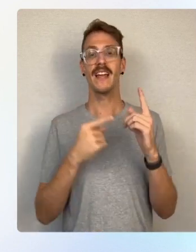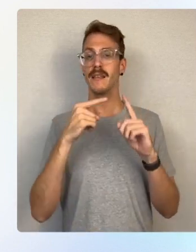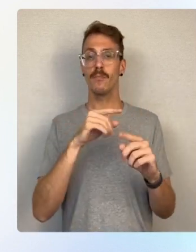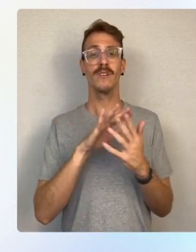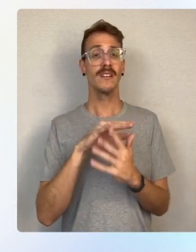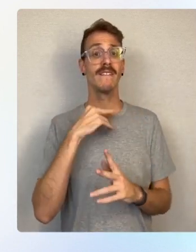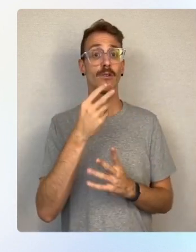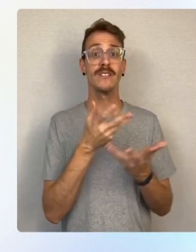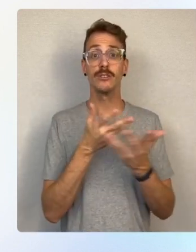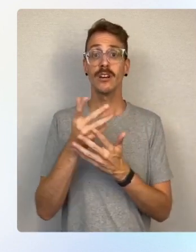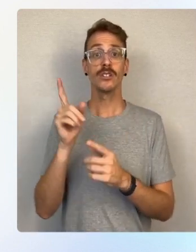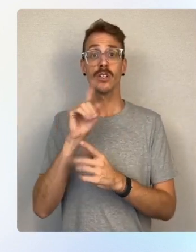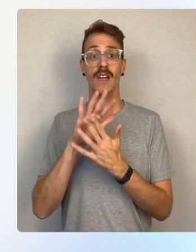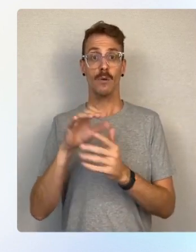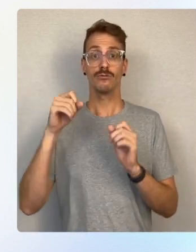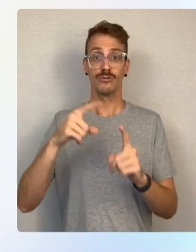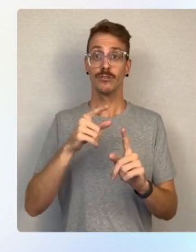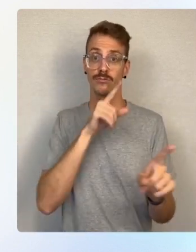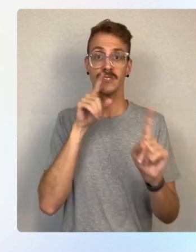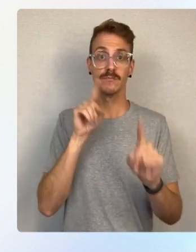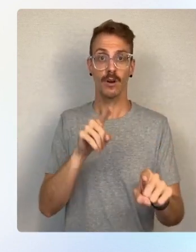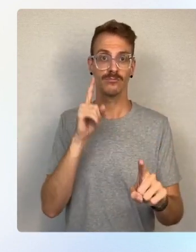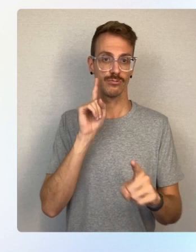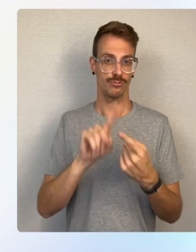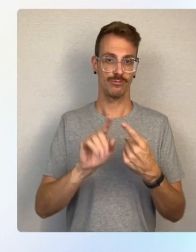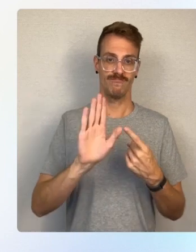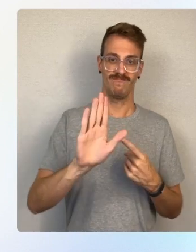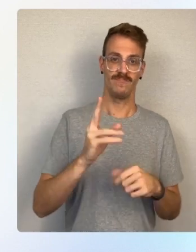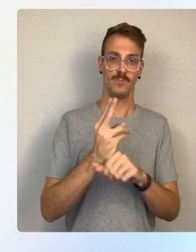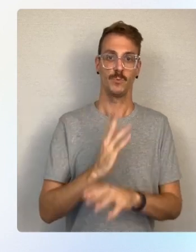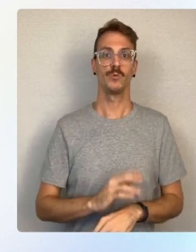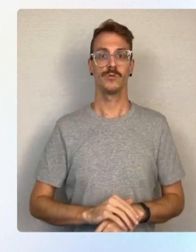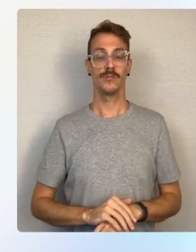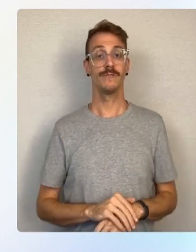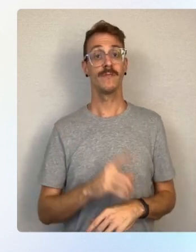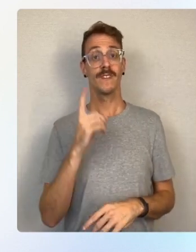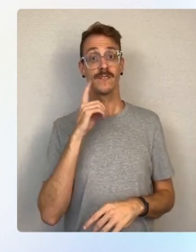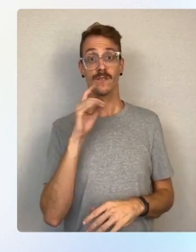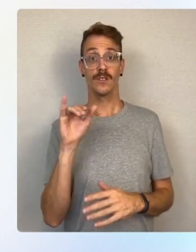Inputs are any point in the voice interaction that triggers a response to the user,